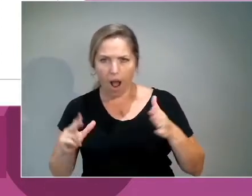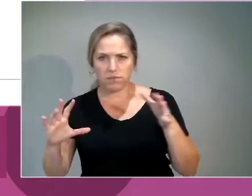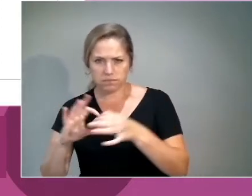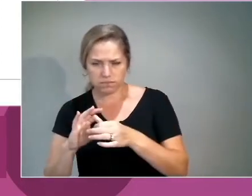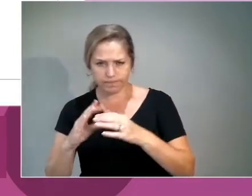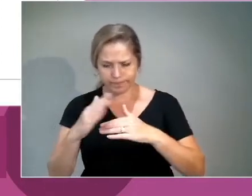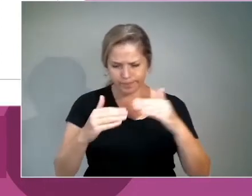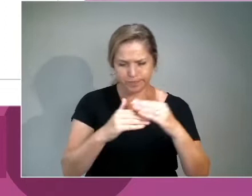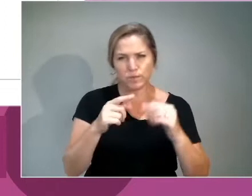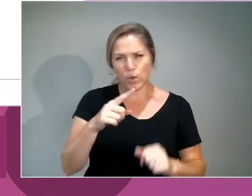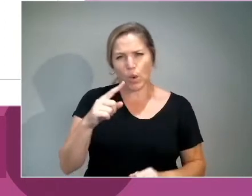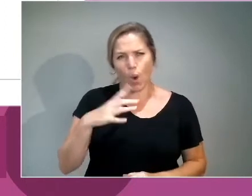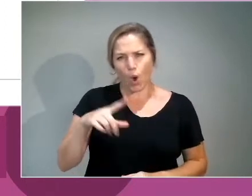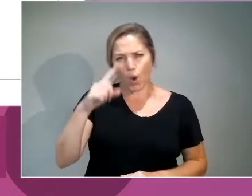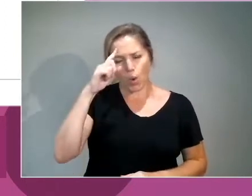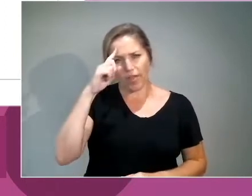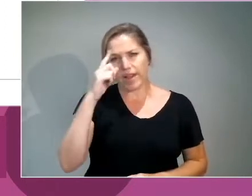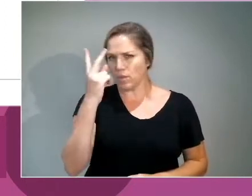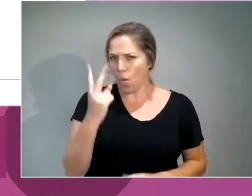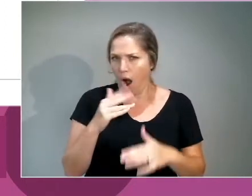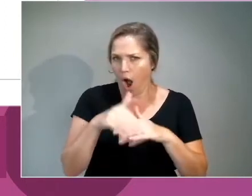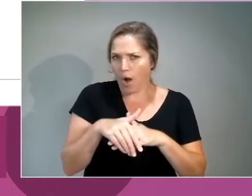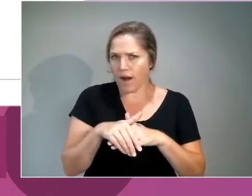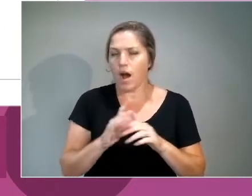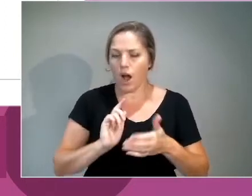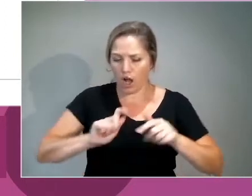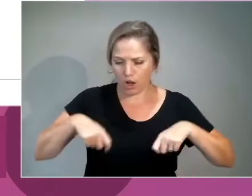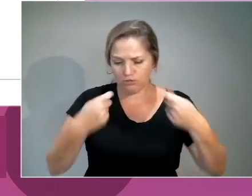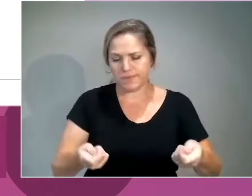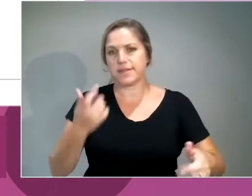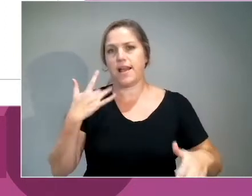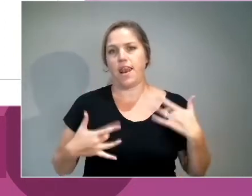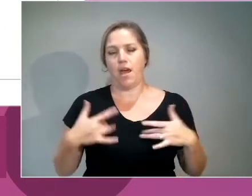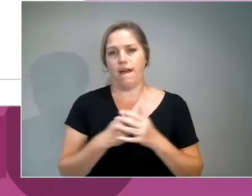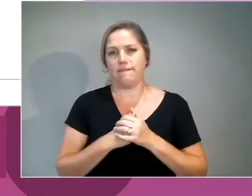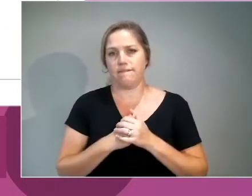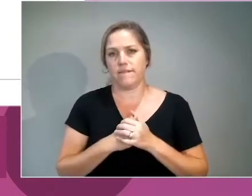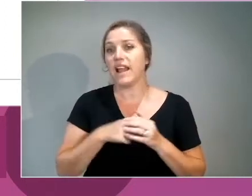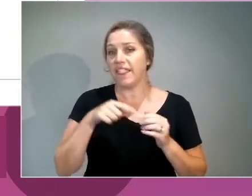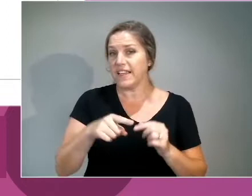I think that unlocking that word, "Contributing" is a key intersect with your sector. So what does